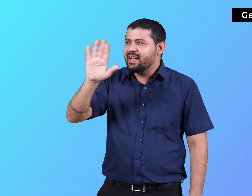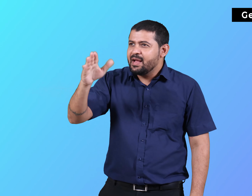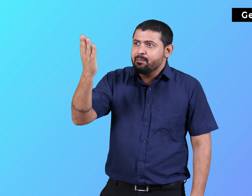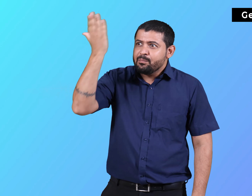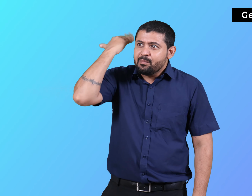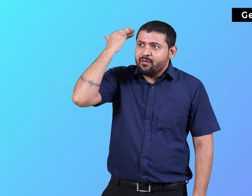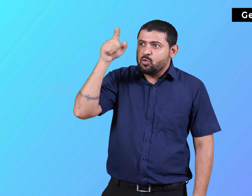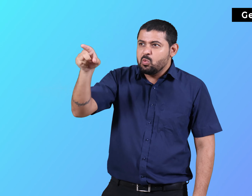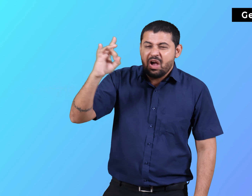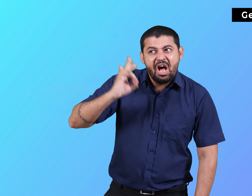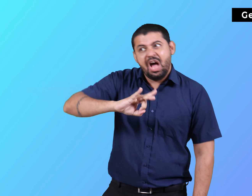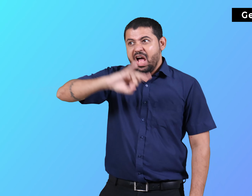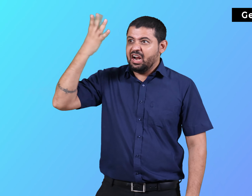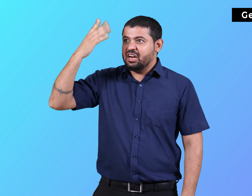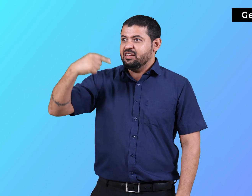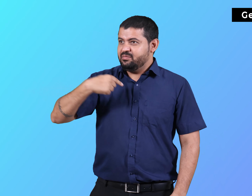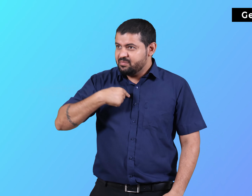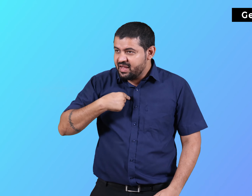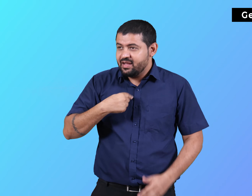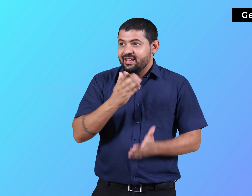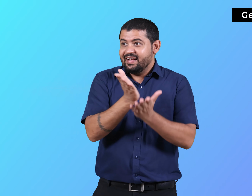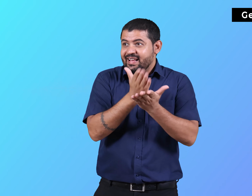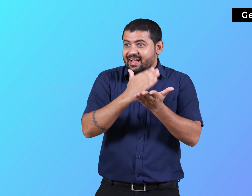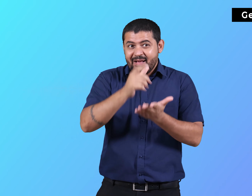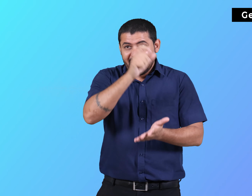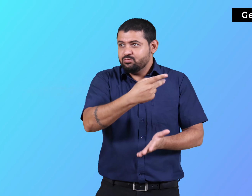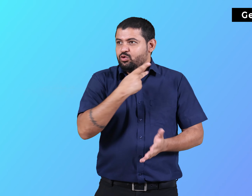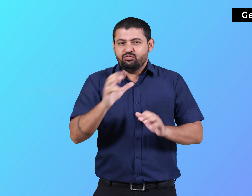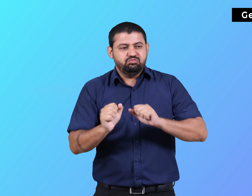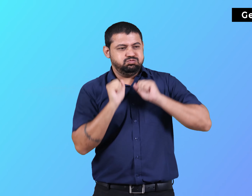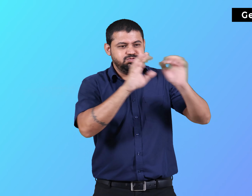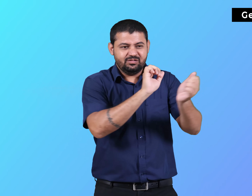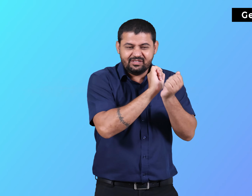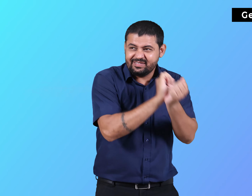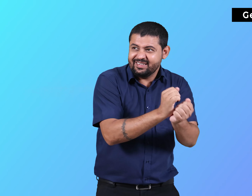One time when you were angry with your baker and me, you put us in prison.